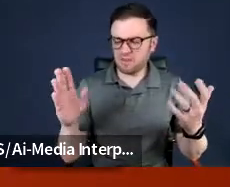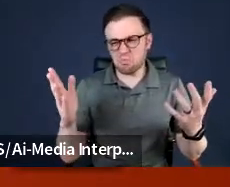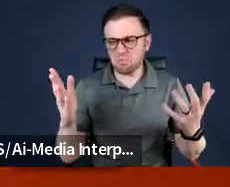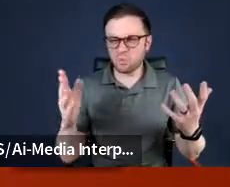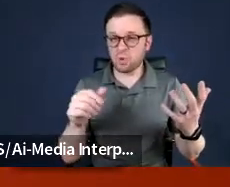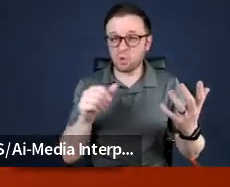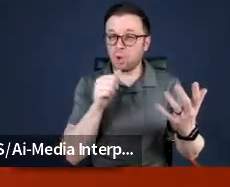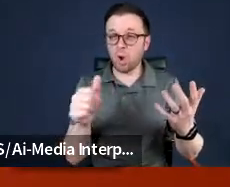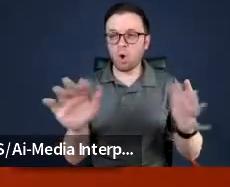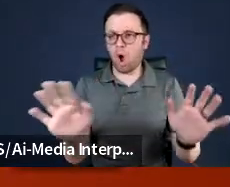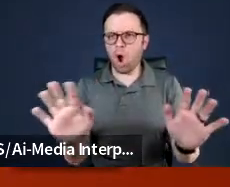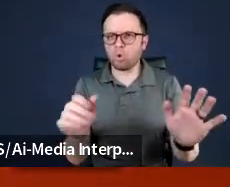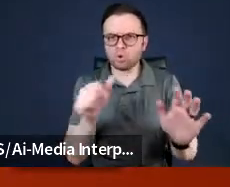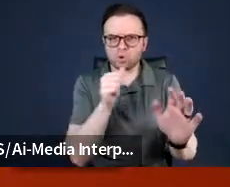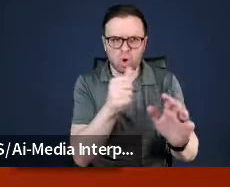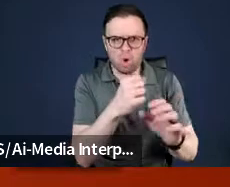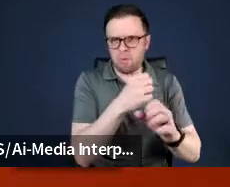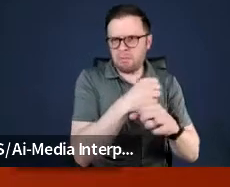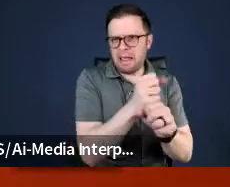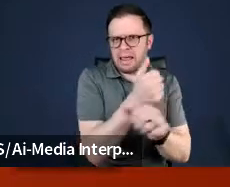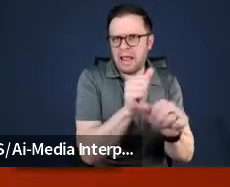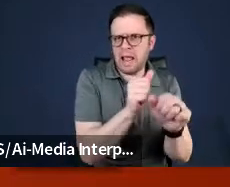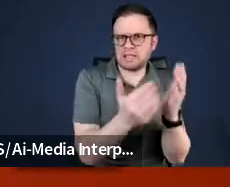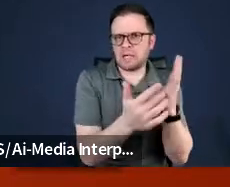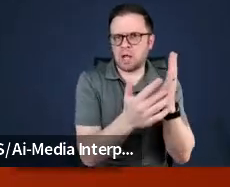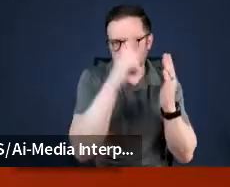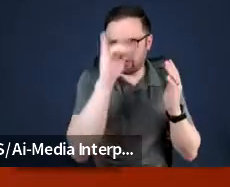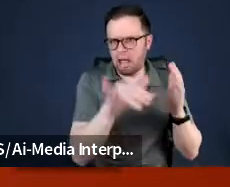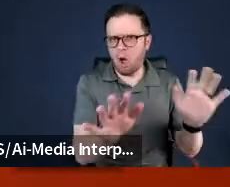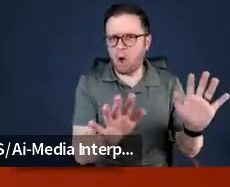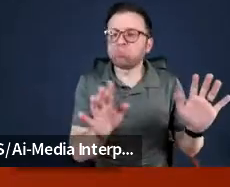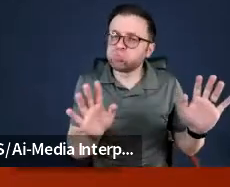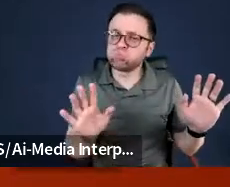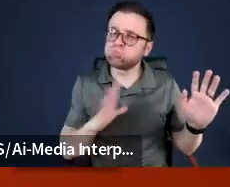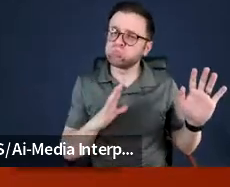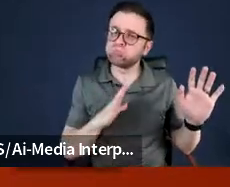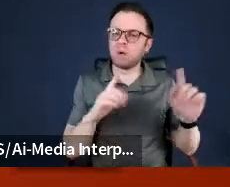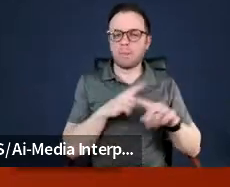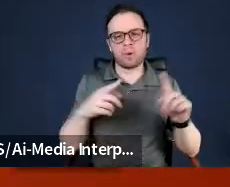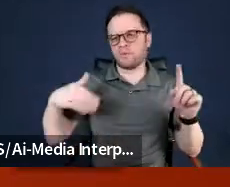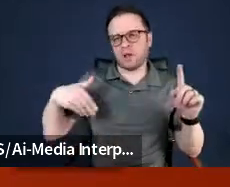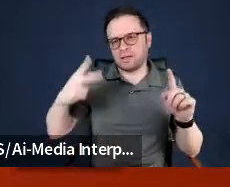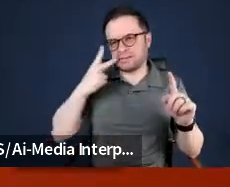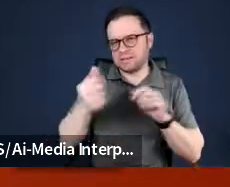while the NFB does not discourage development of any particular technology